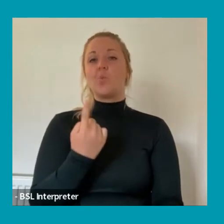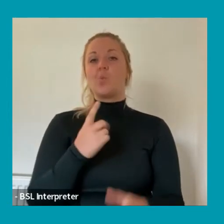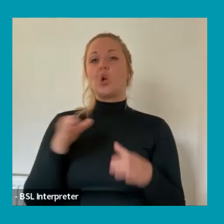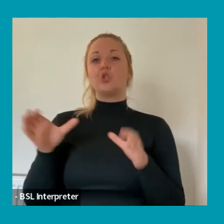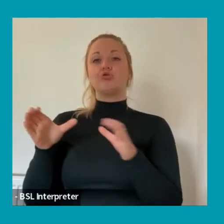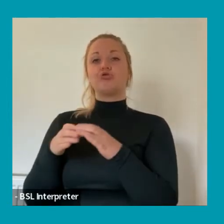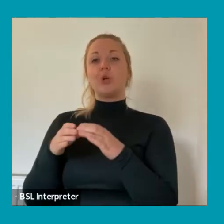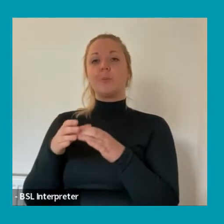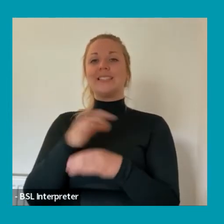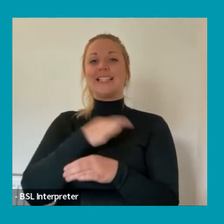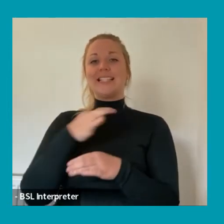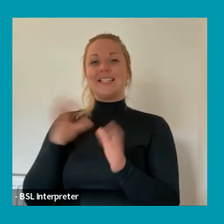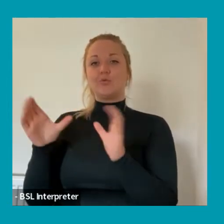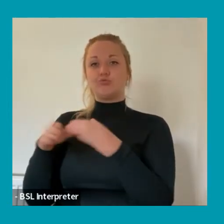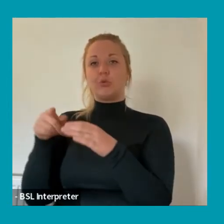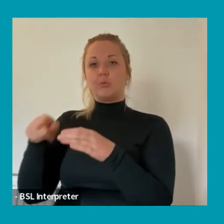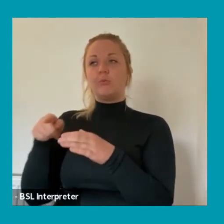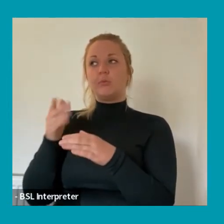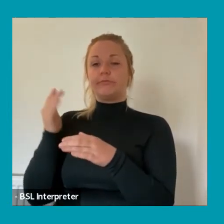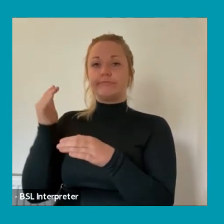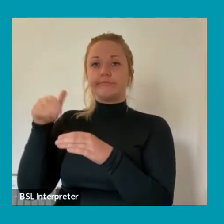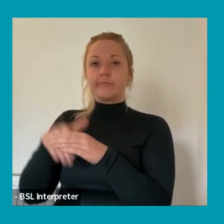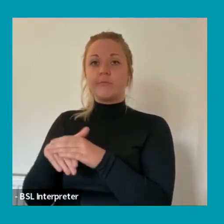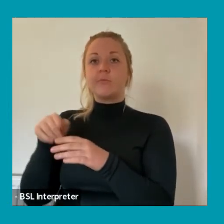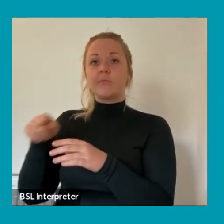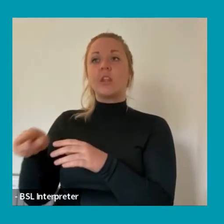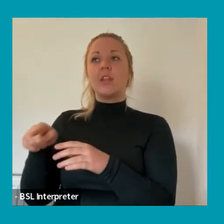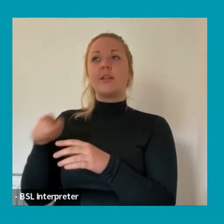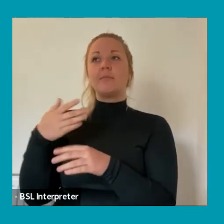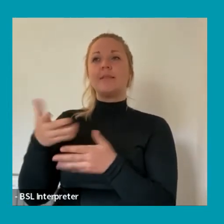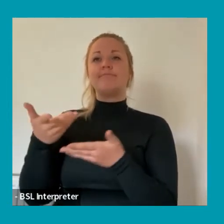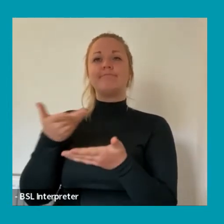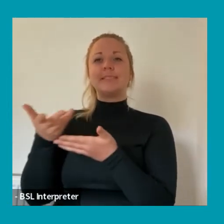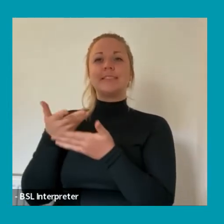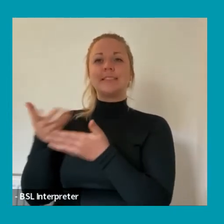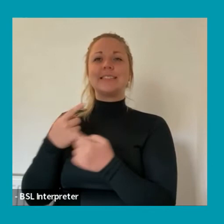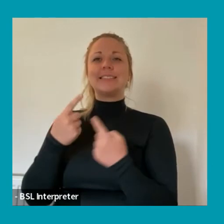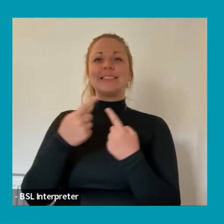just discussing each, characteristic equalitiy report with that group.